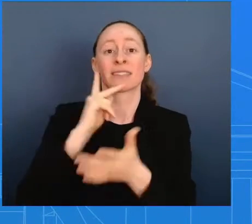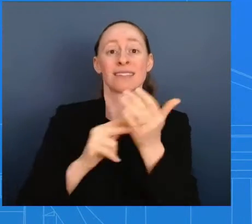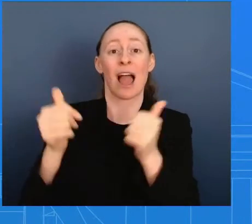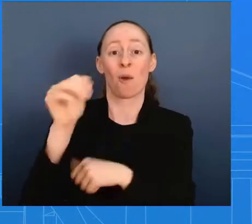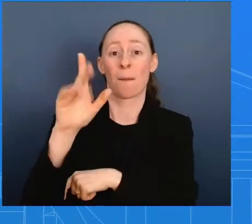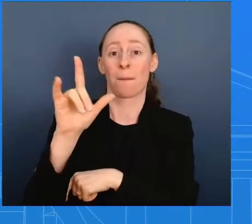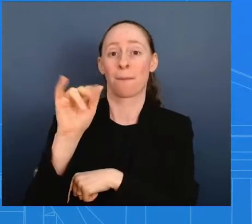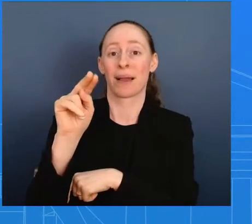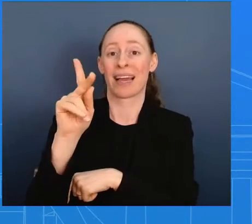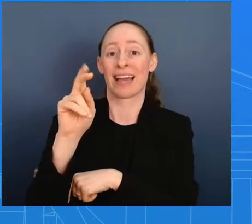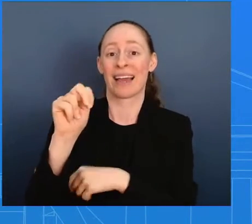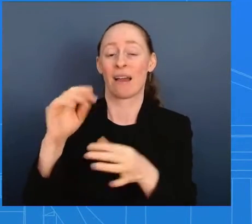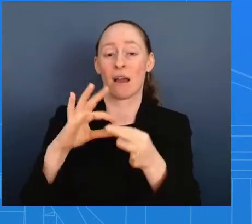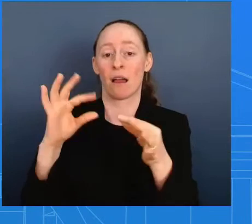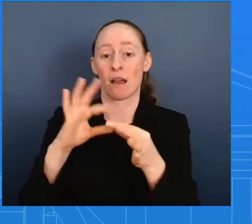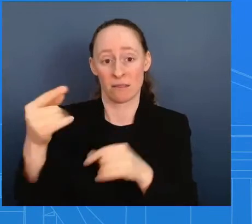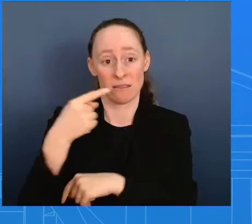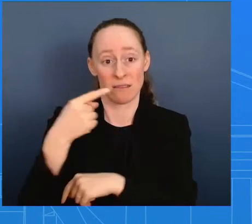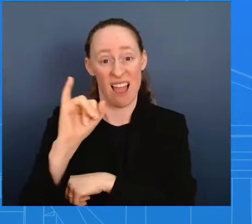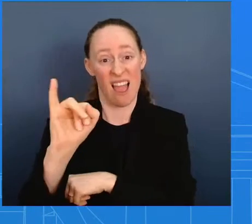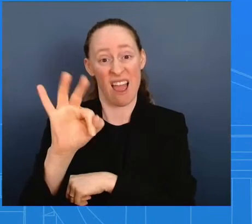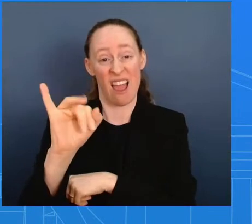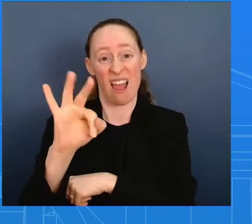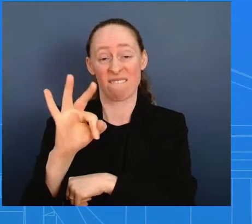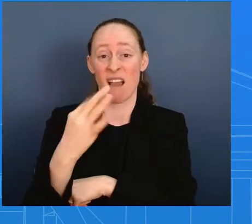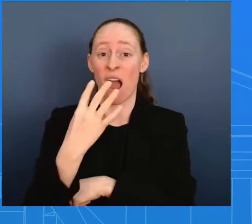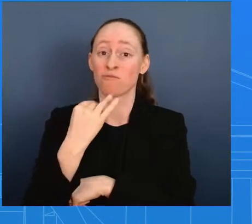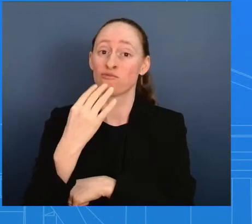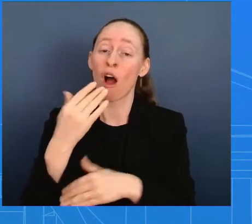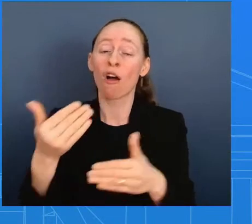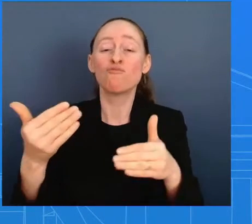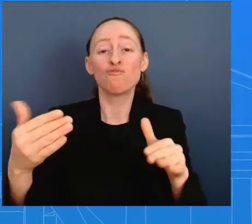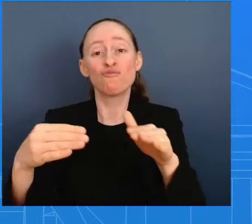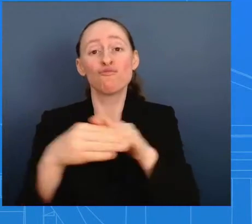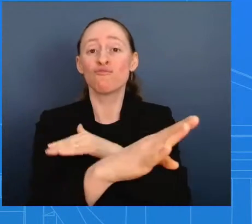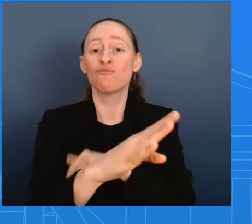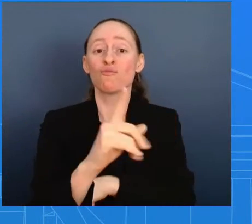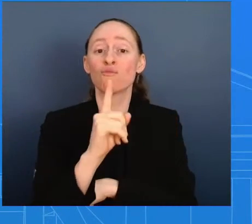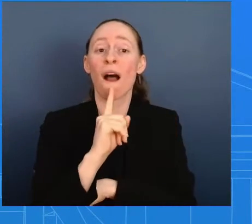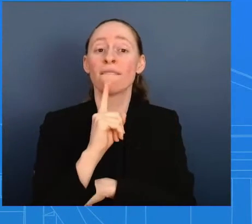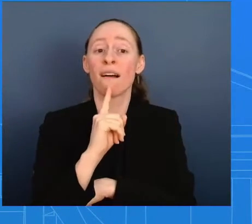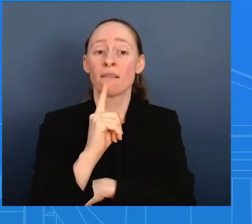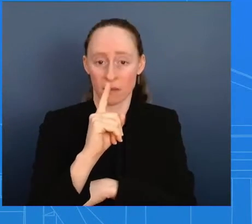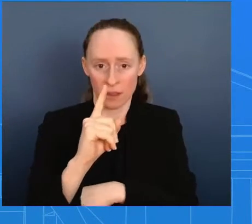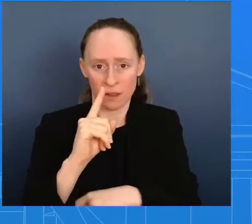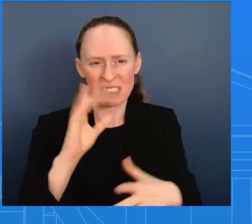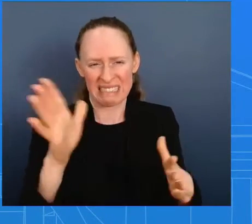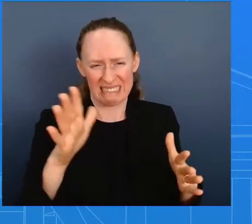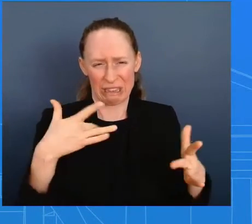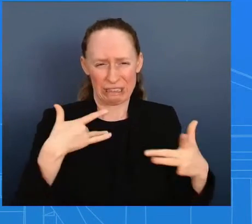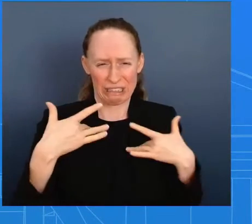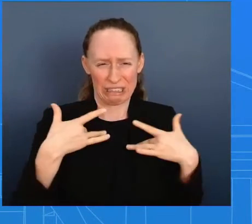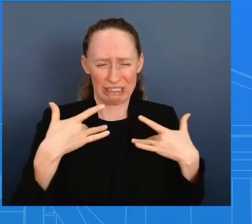of Hamas soldiers left. So, why is then Israel saying that they have to go into Rafah to defeat Hamas? Mr. Sullivan: Look, I'll leave that